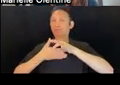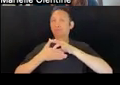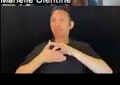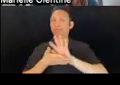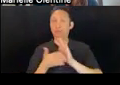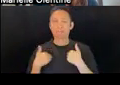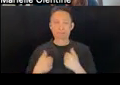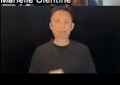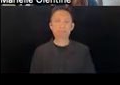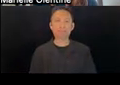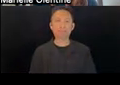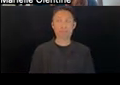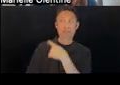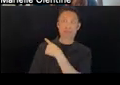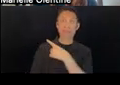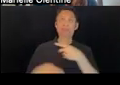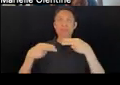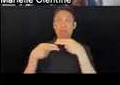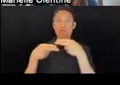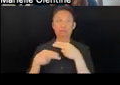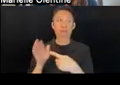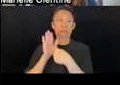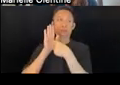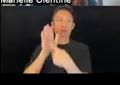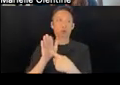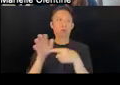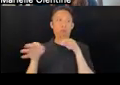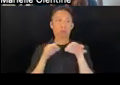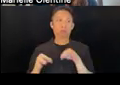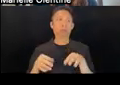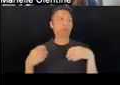standpoint, it's desirable to understand the filmmaker's context and practices.